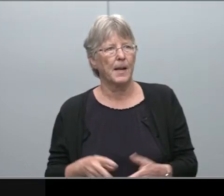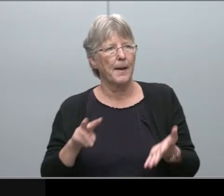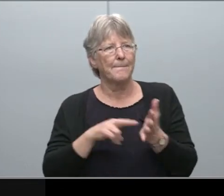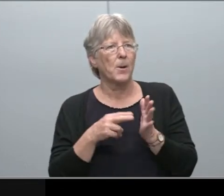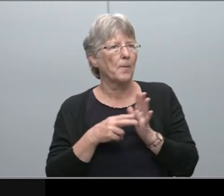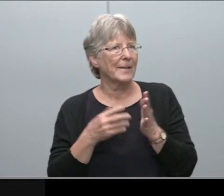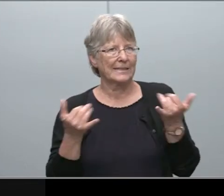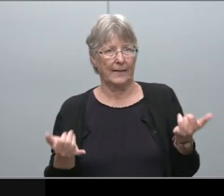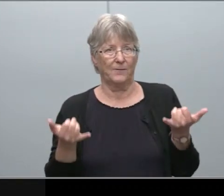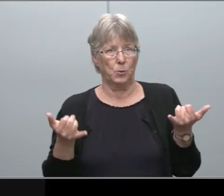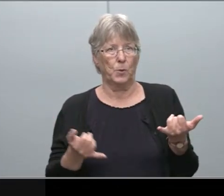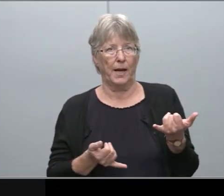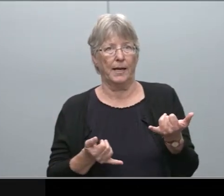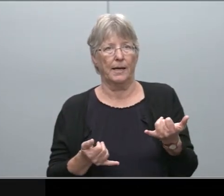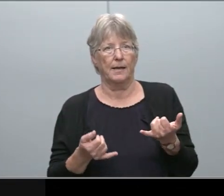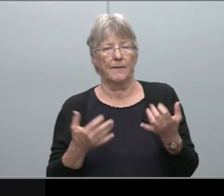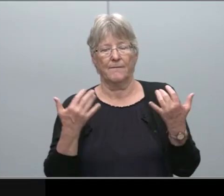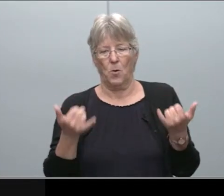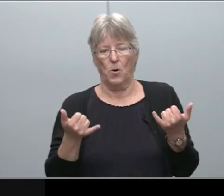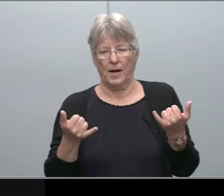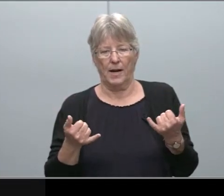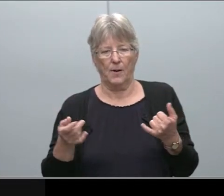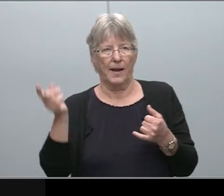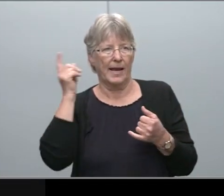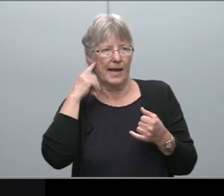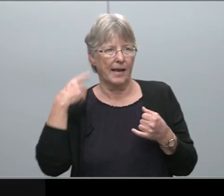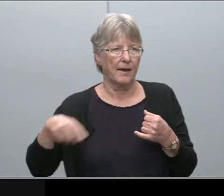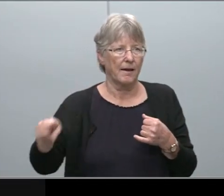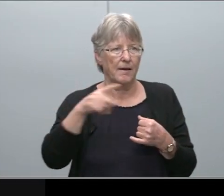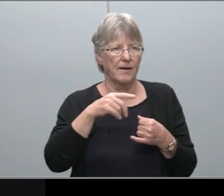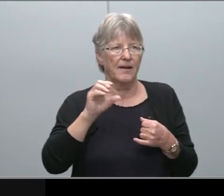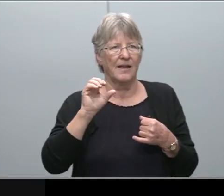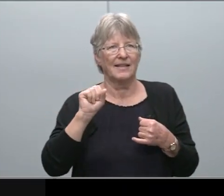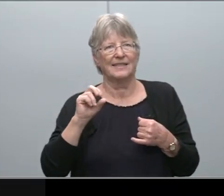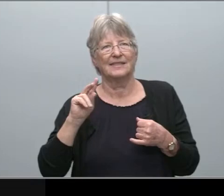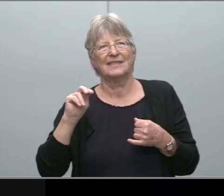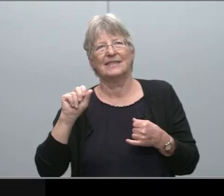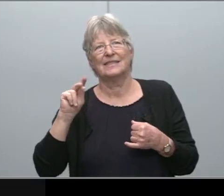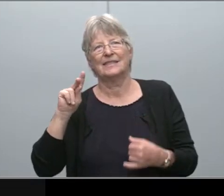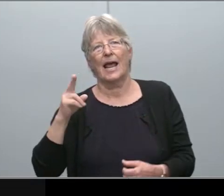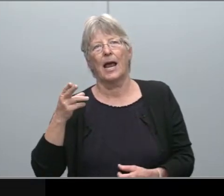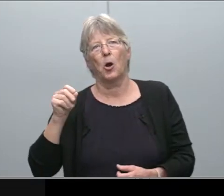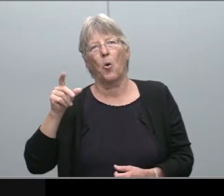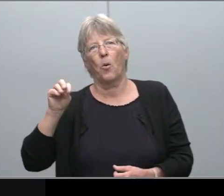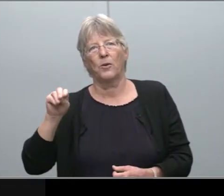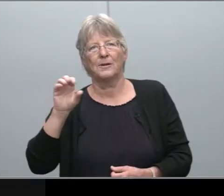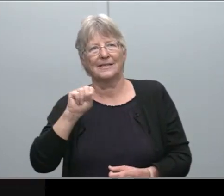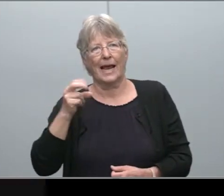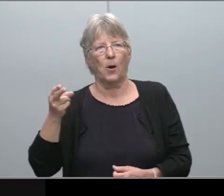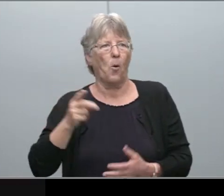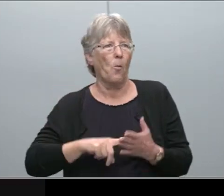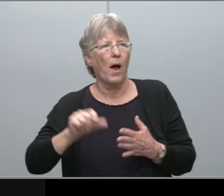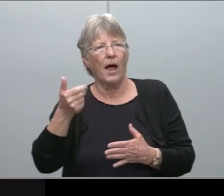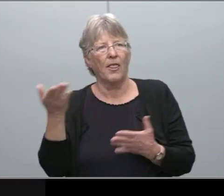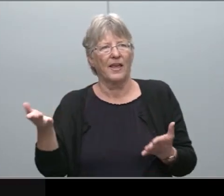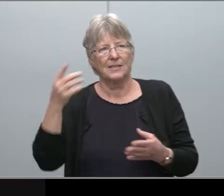And then you should see that there is a raise hand feature. Of course, this also works if it's easier for you, but we may not be able to see you